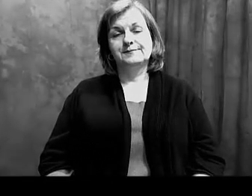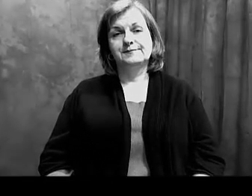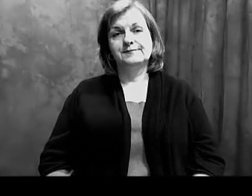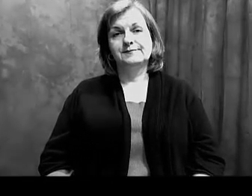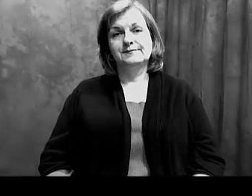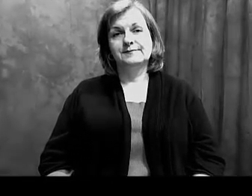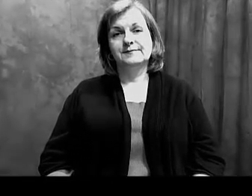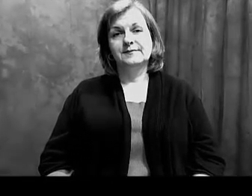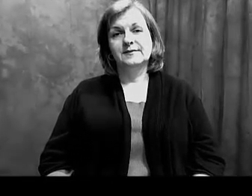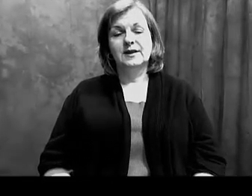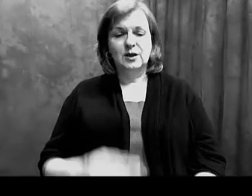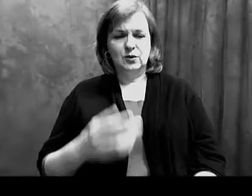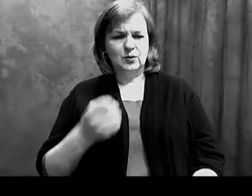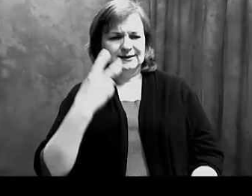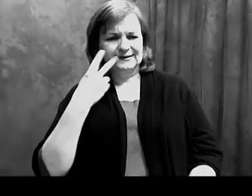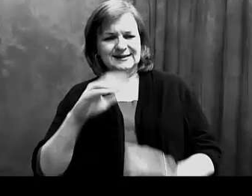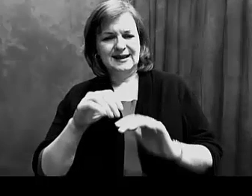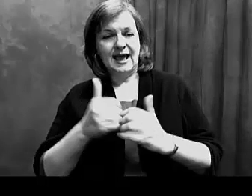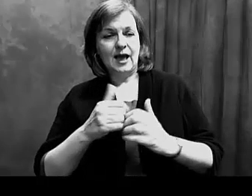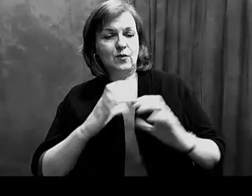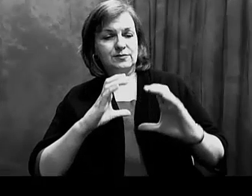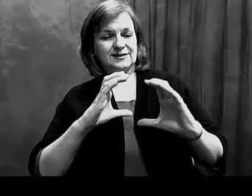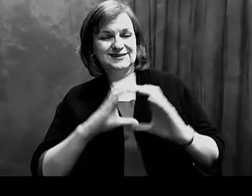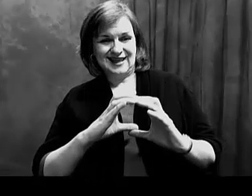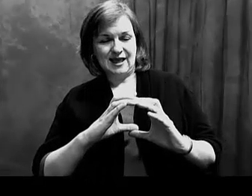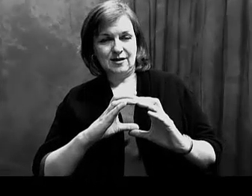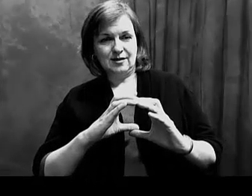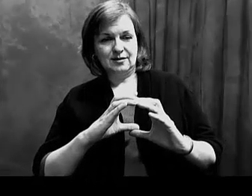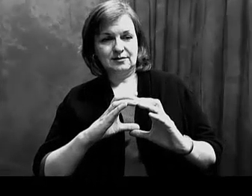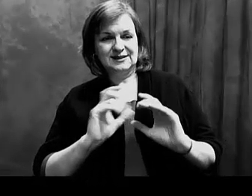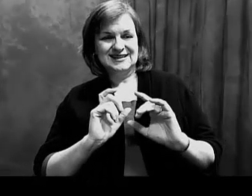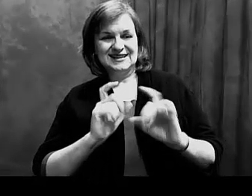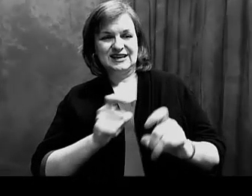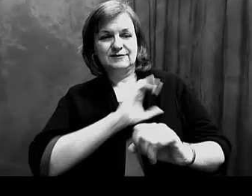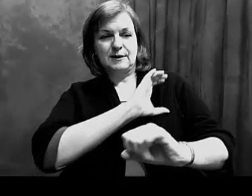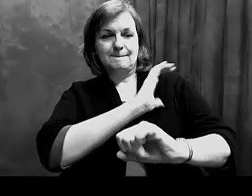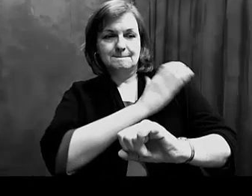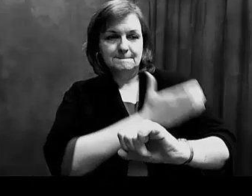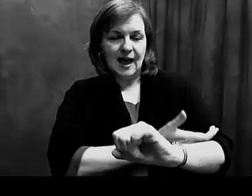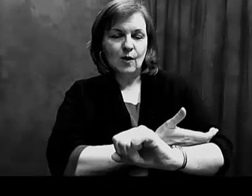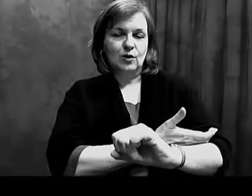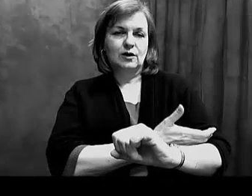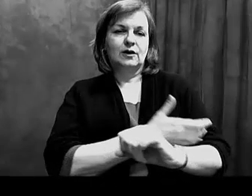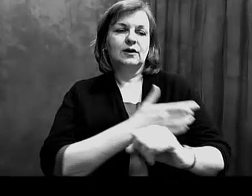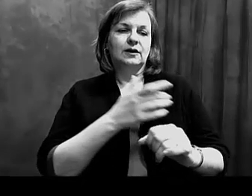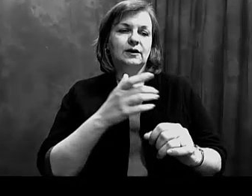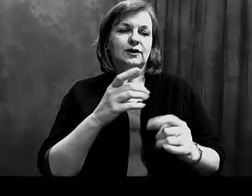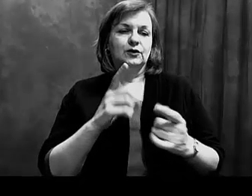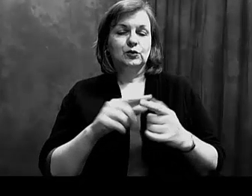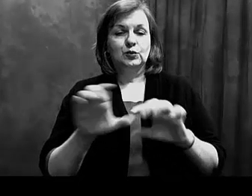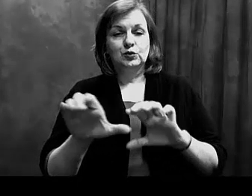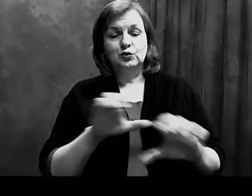this case is how your cell actually goes about how powering all of this energy